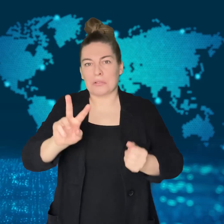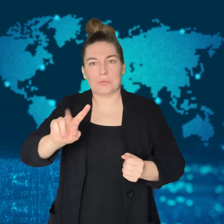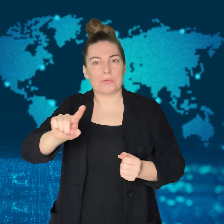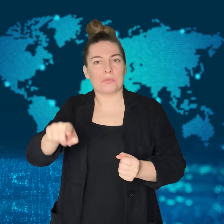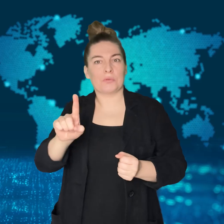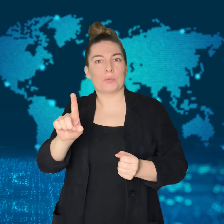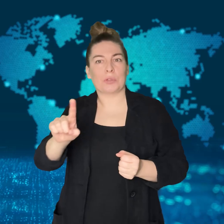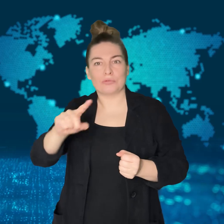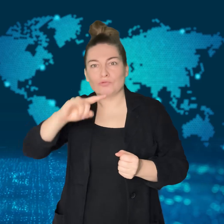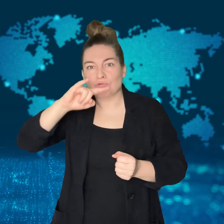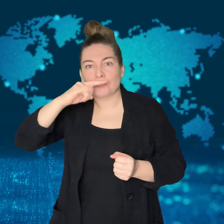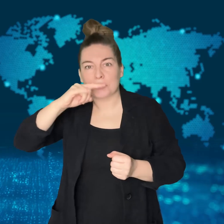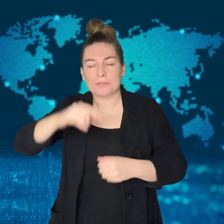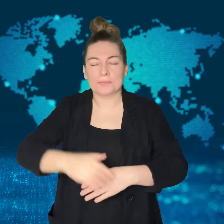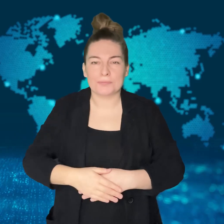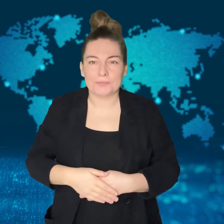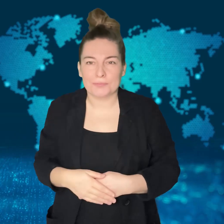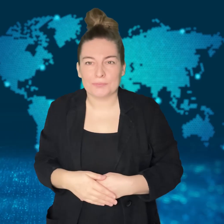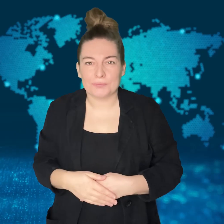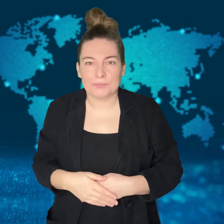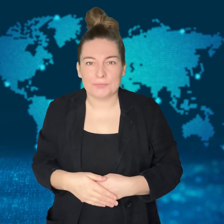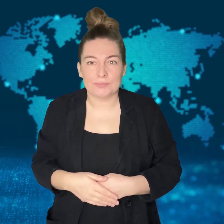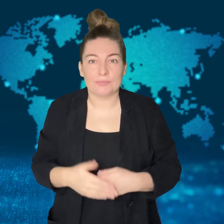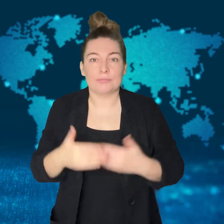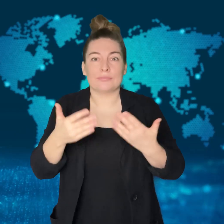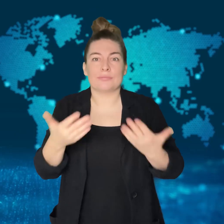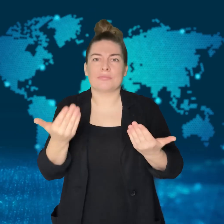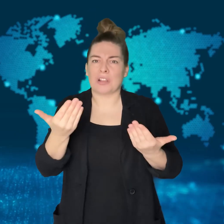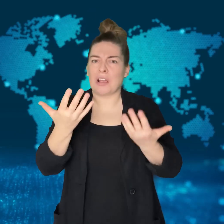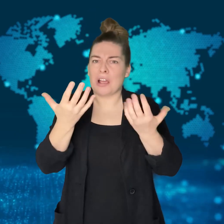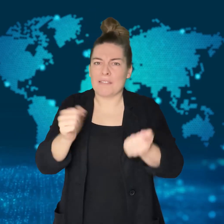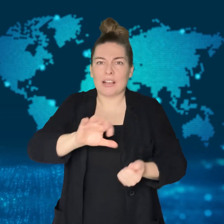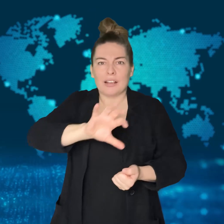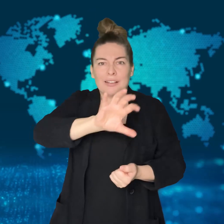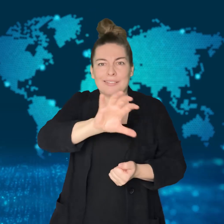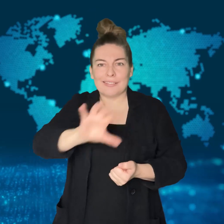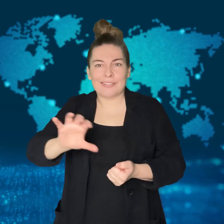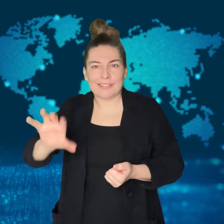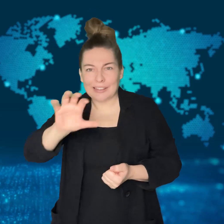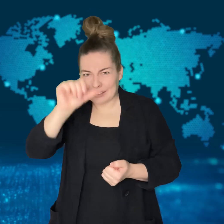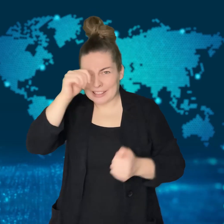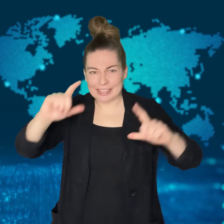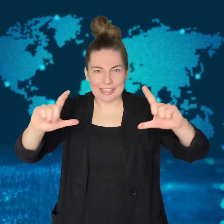is no longer replacing itself at an average of